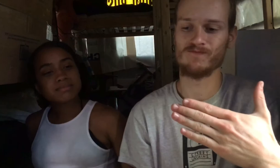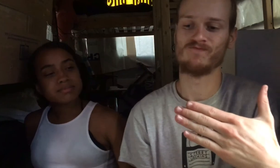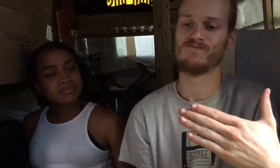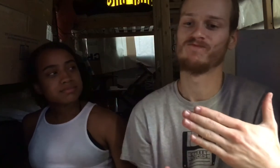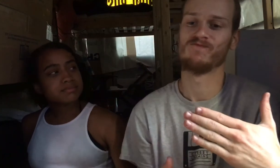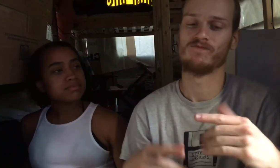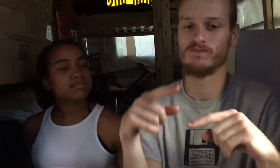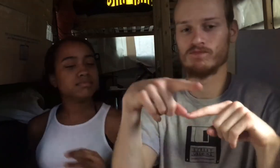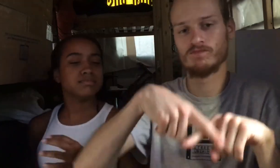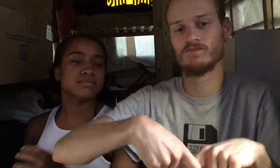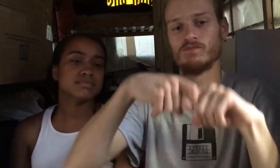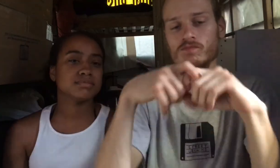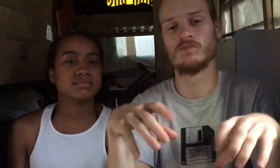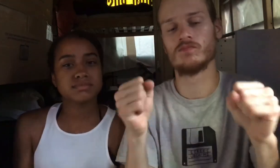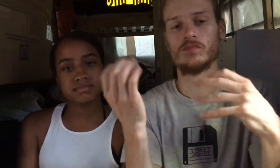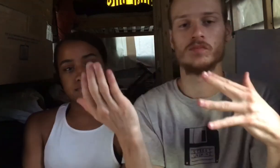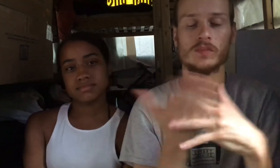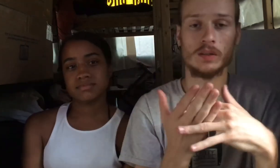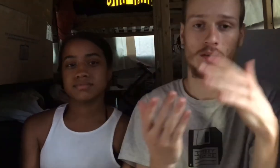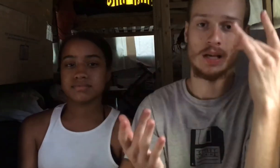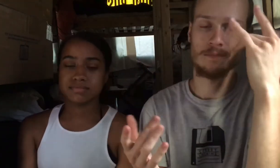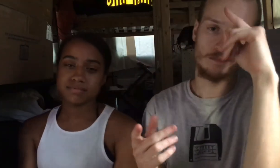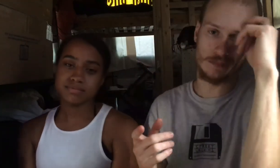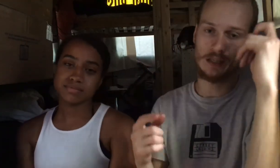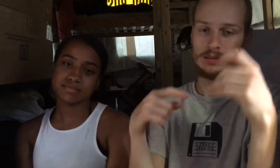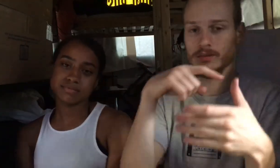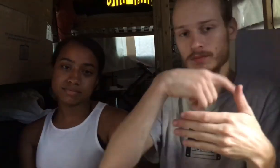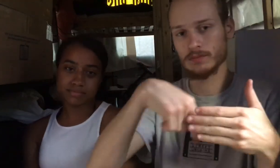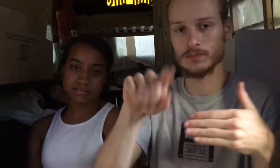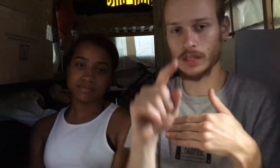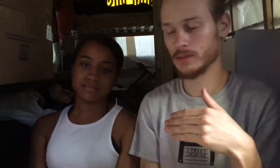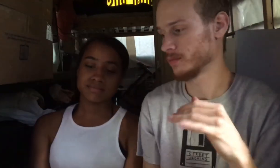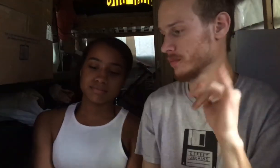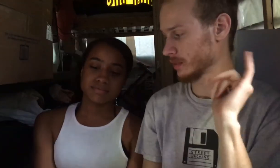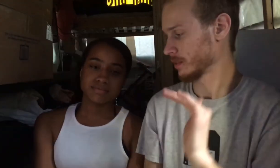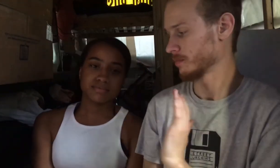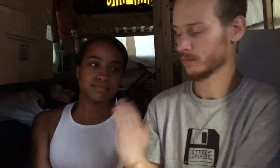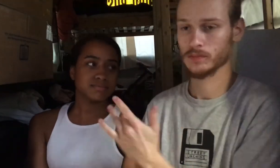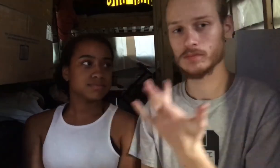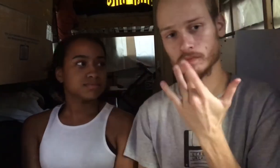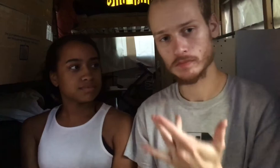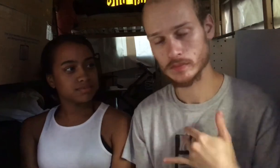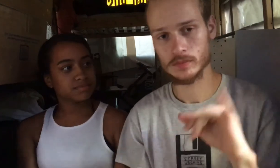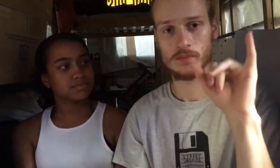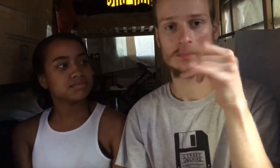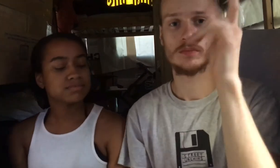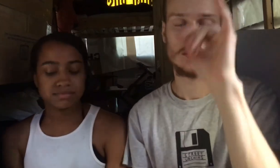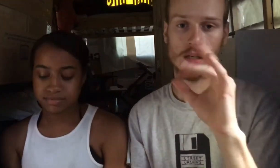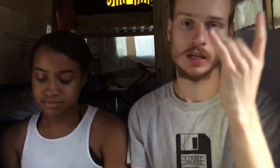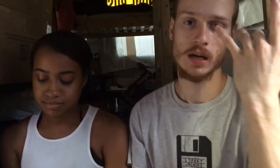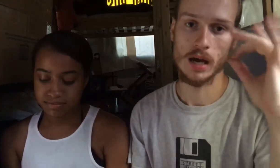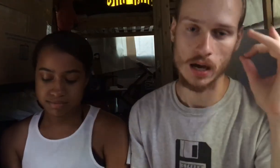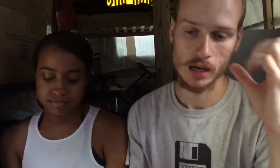nah, we going to phase work and take a break from bus project Because.. Next week, My girlfriend will have Birthday on July 18th